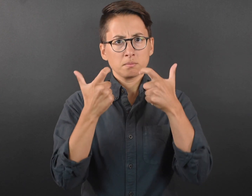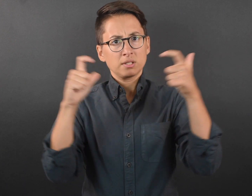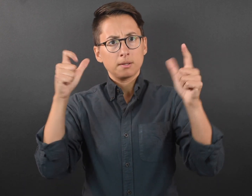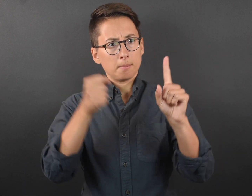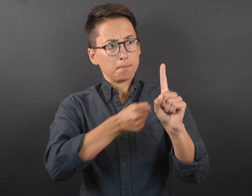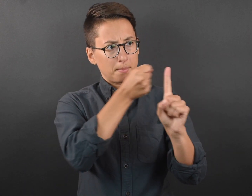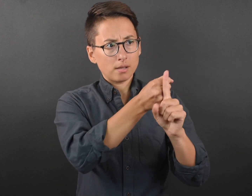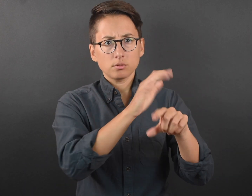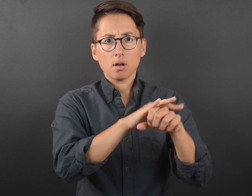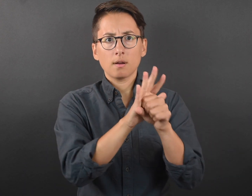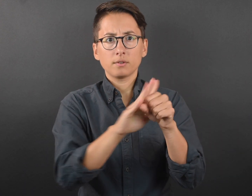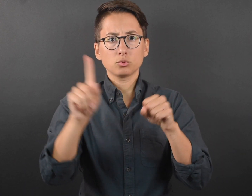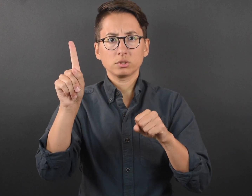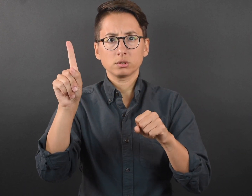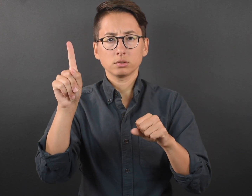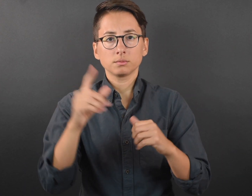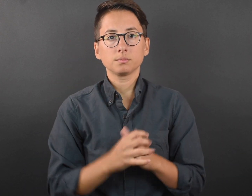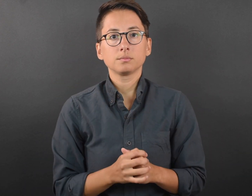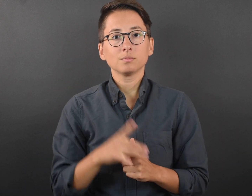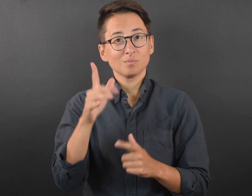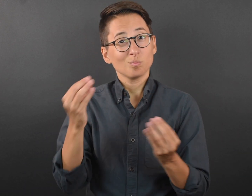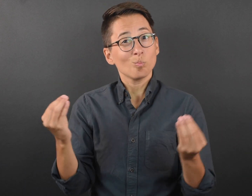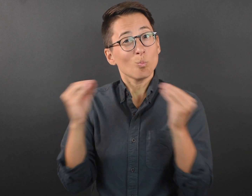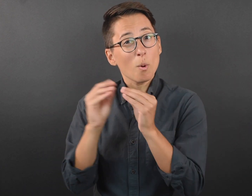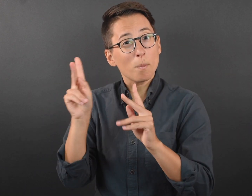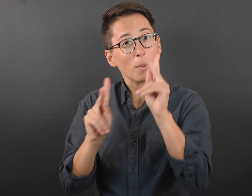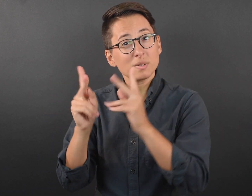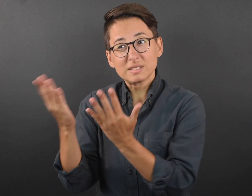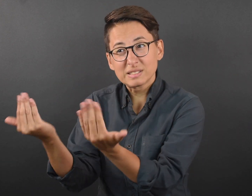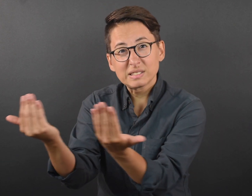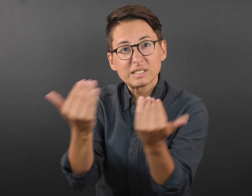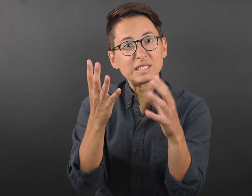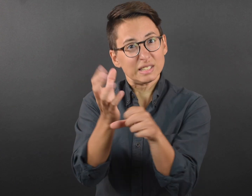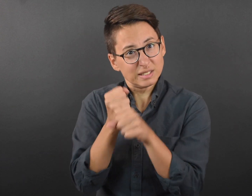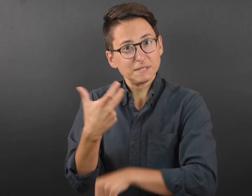What will really have an impact on the variants is for people who have not yet been